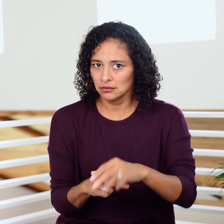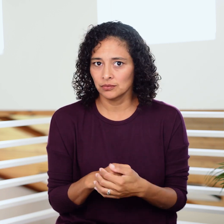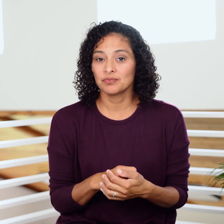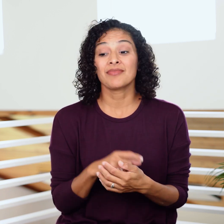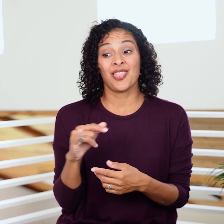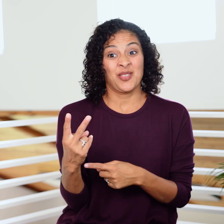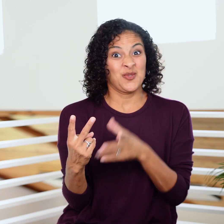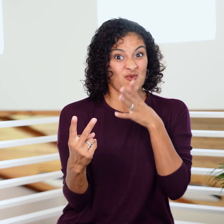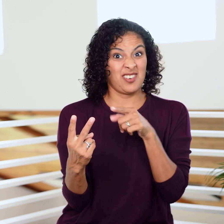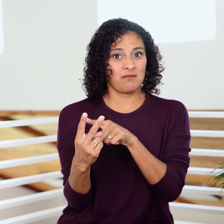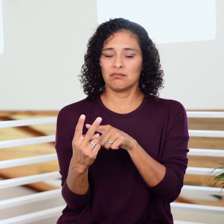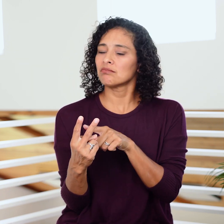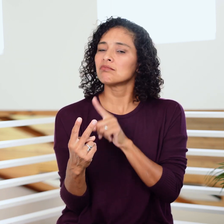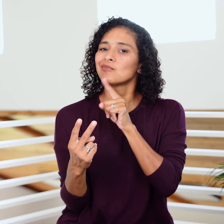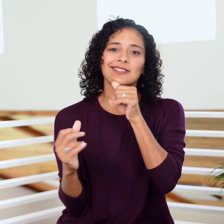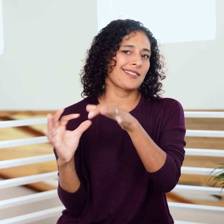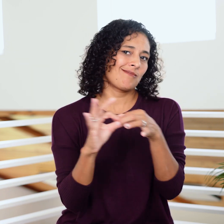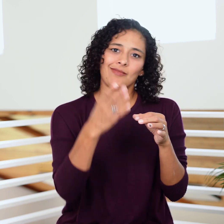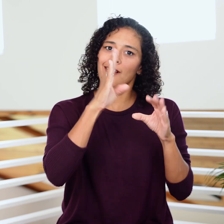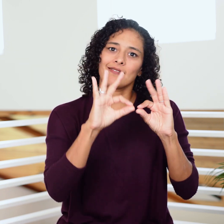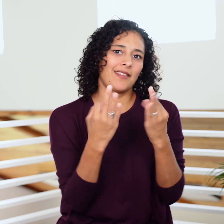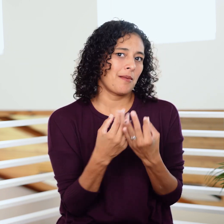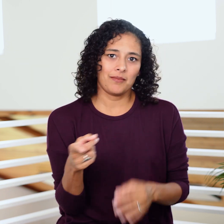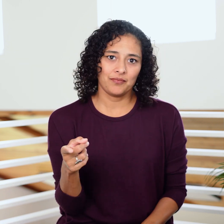but both women are outside God’s family.